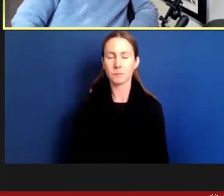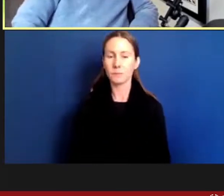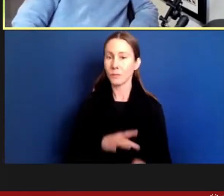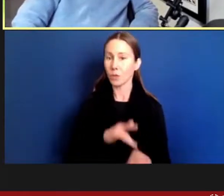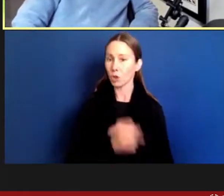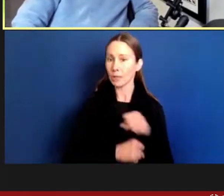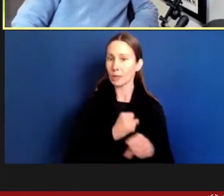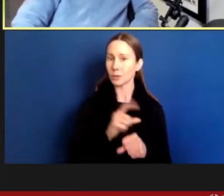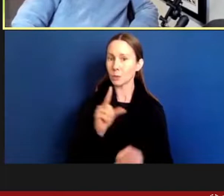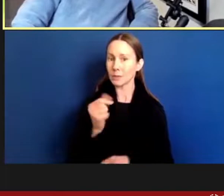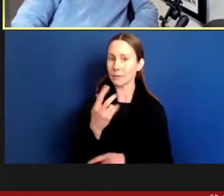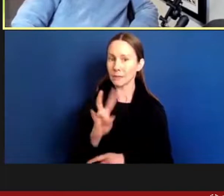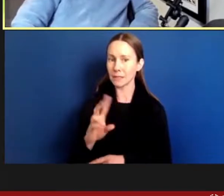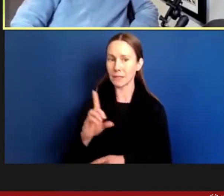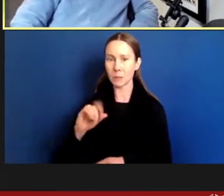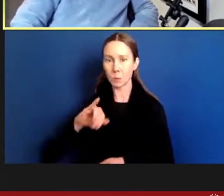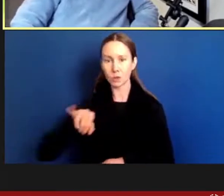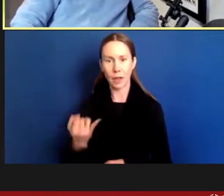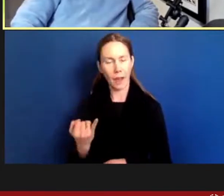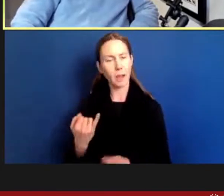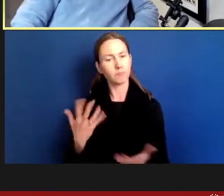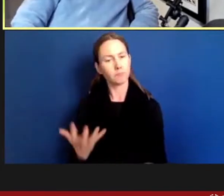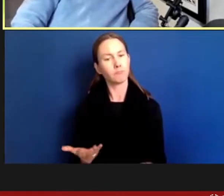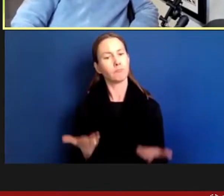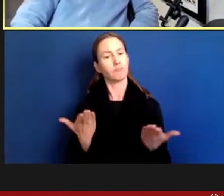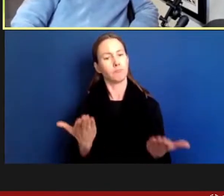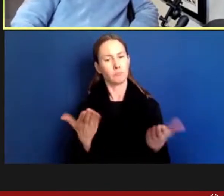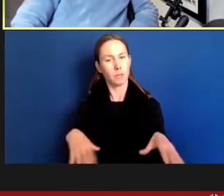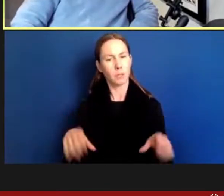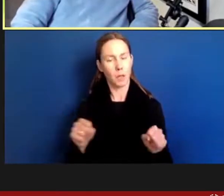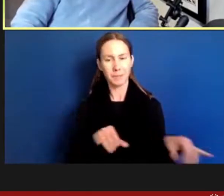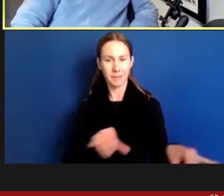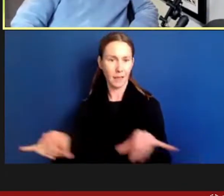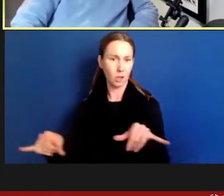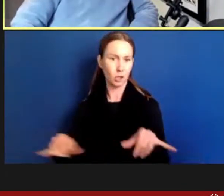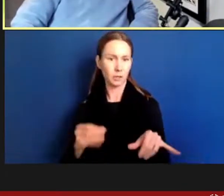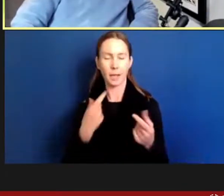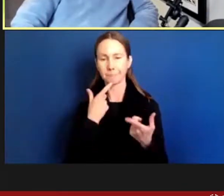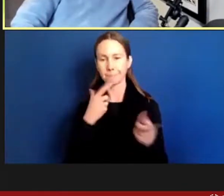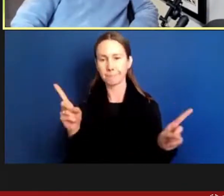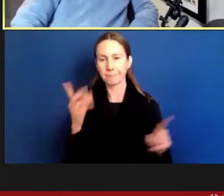Justice proposed to adopt those standards, and it issued an advance notice of proposed rule-making.